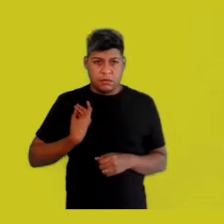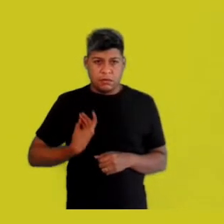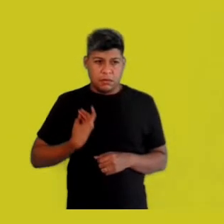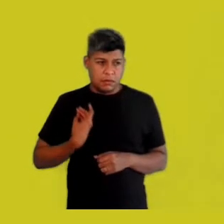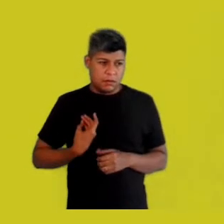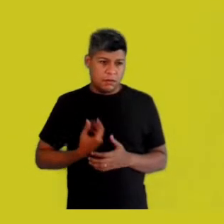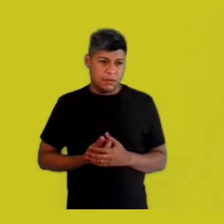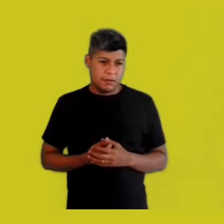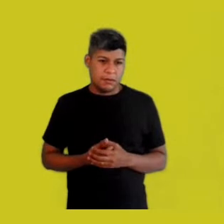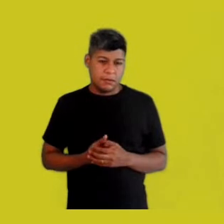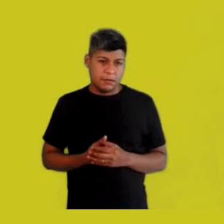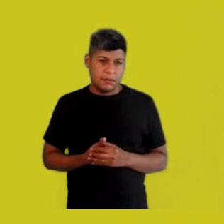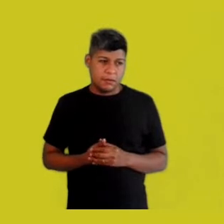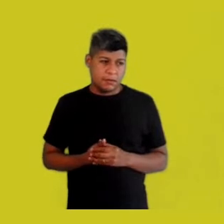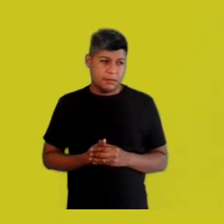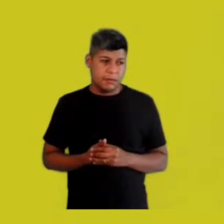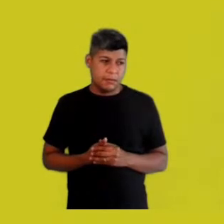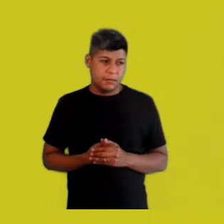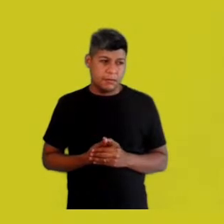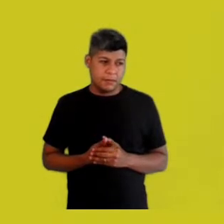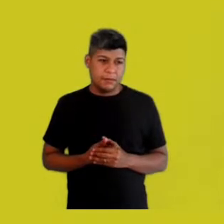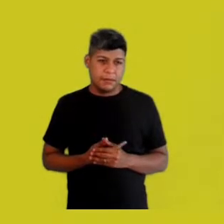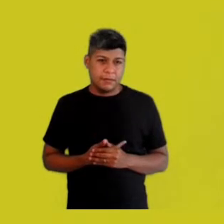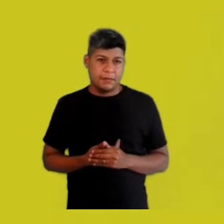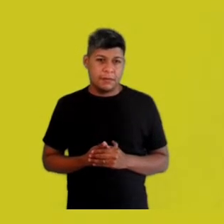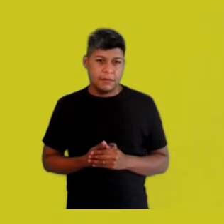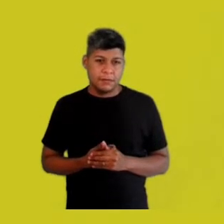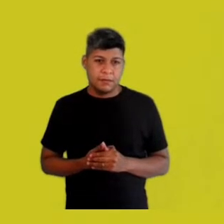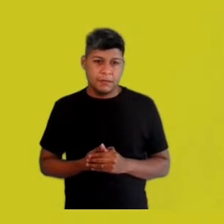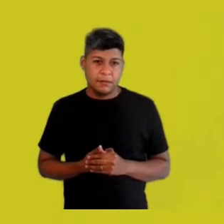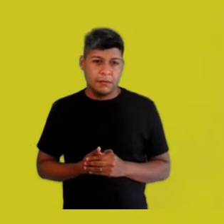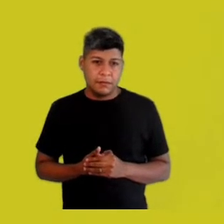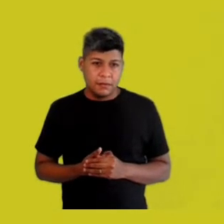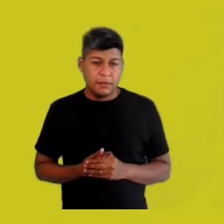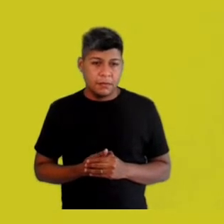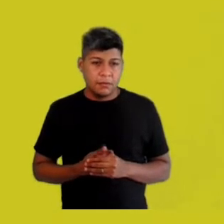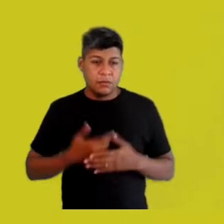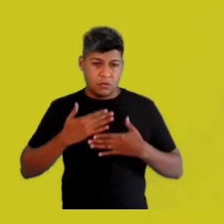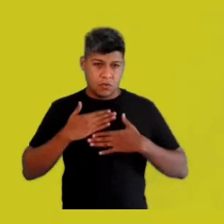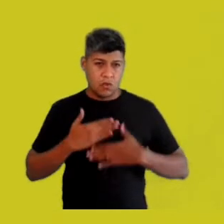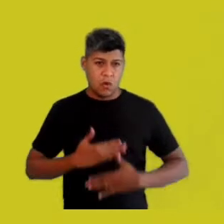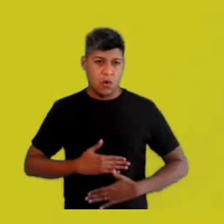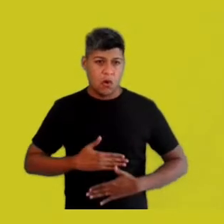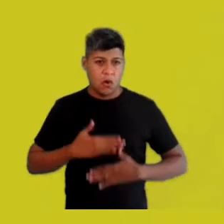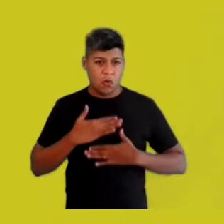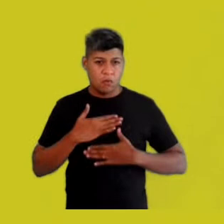Kaleidoscopize the bodies that relate?”